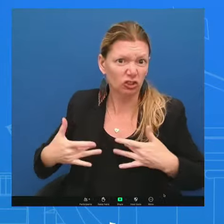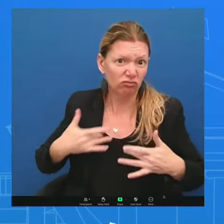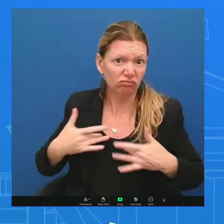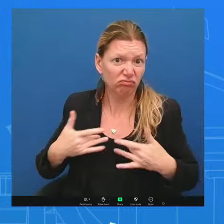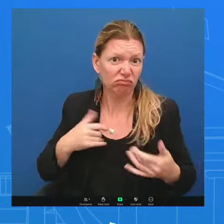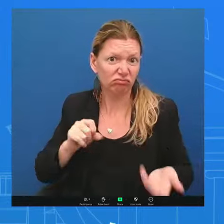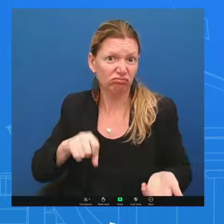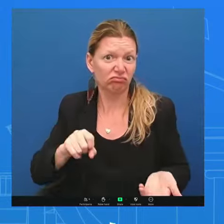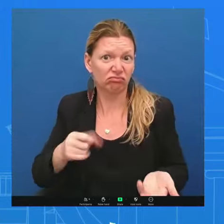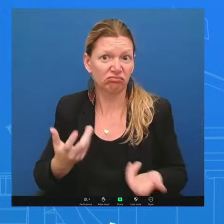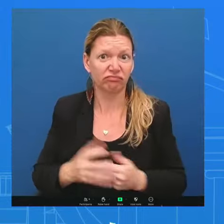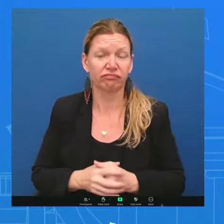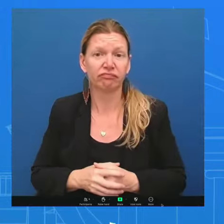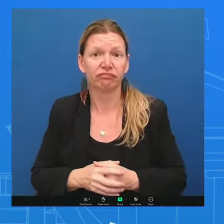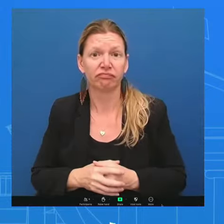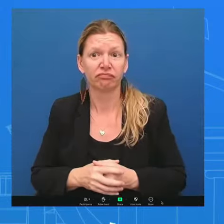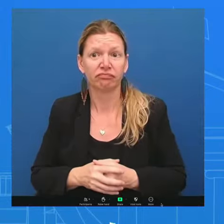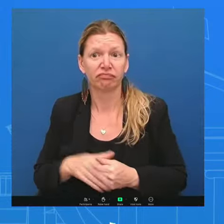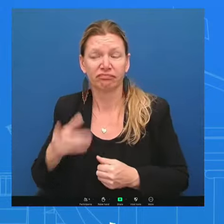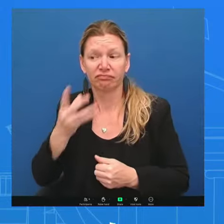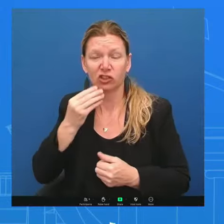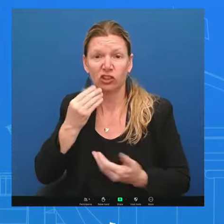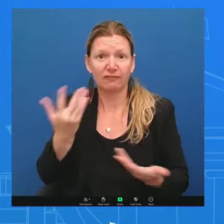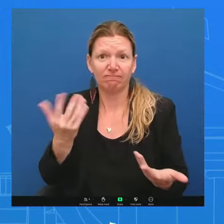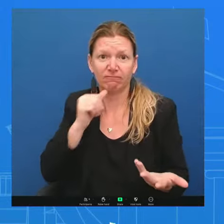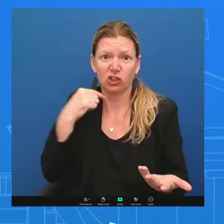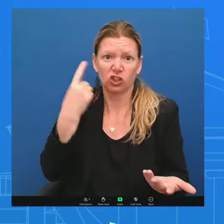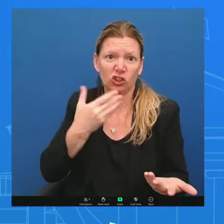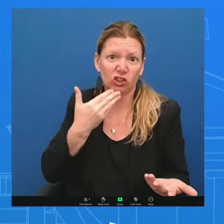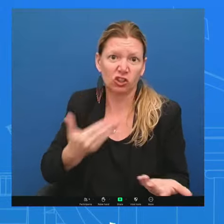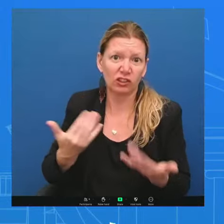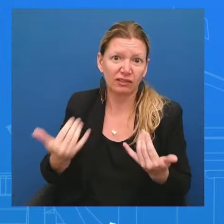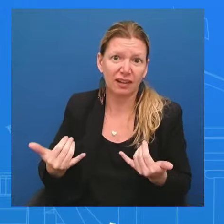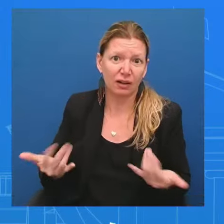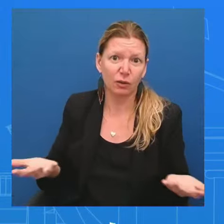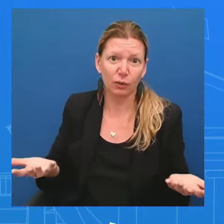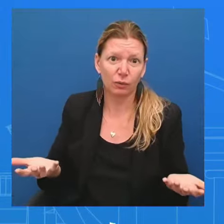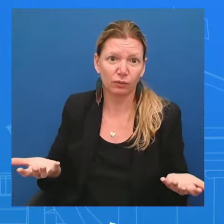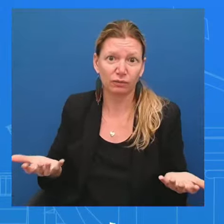and it's not in our best interest for Israel to become increasingly isolated on the world stage. As a matter of fact,